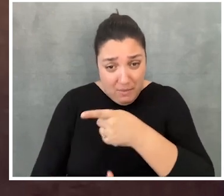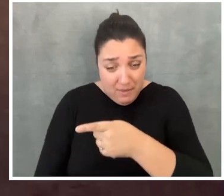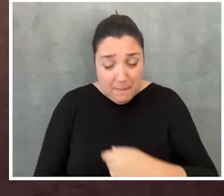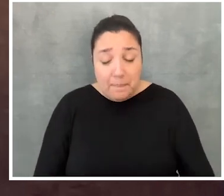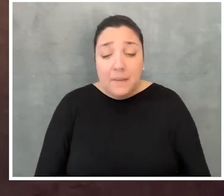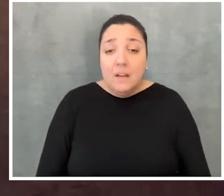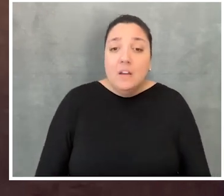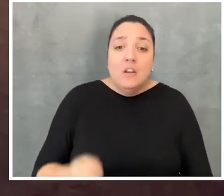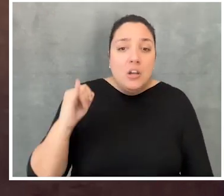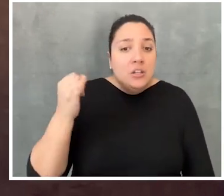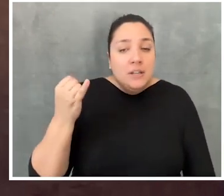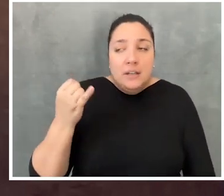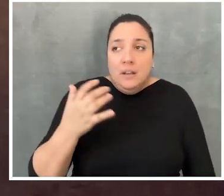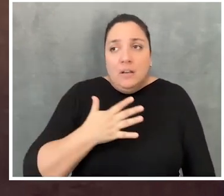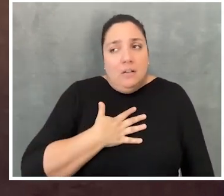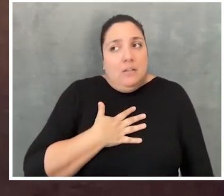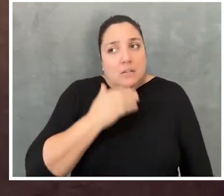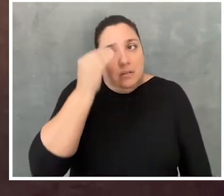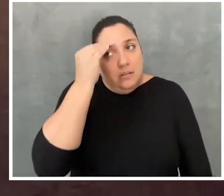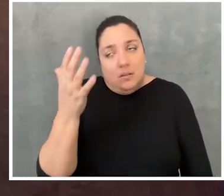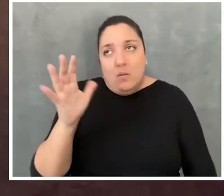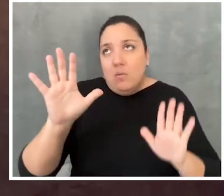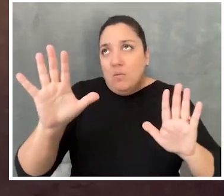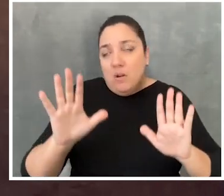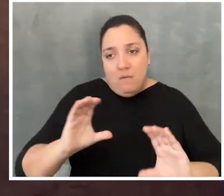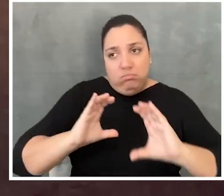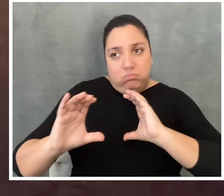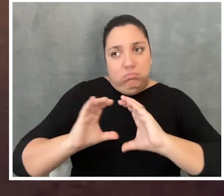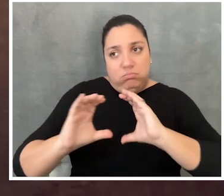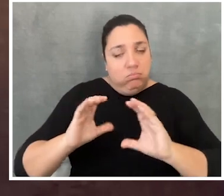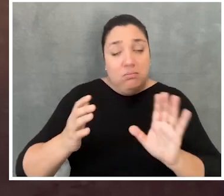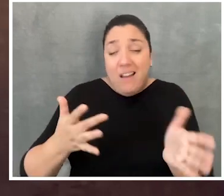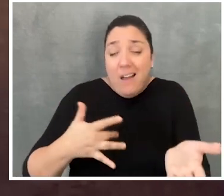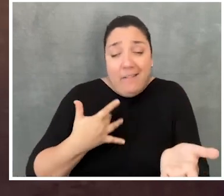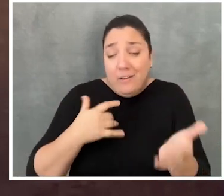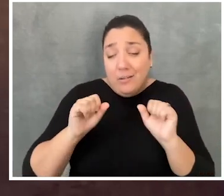And, Janie, this has been such a great conversation. And again, I feel like we could have several more,